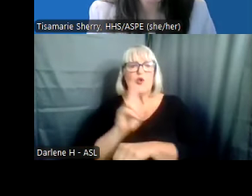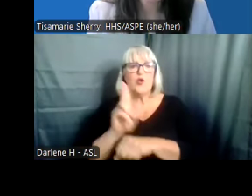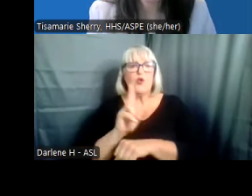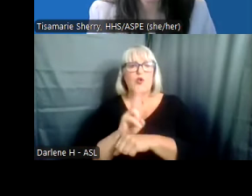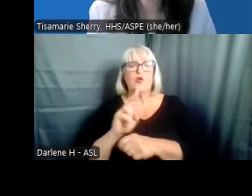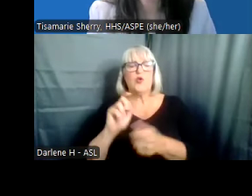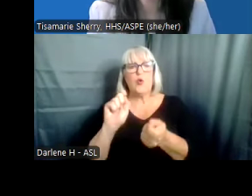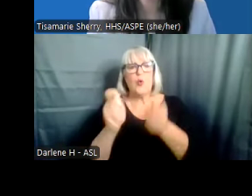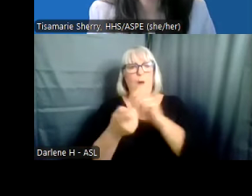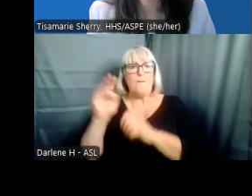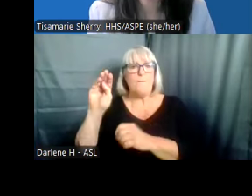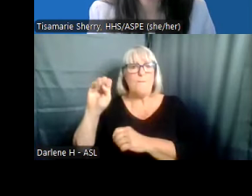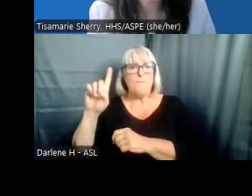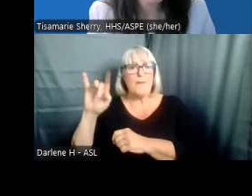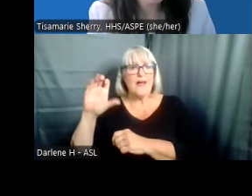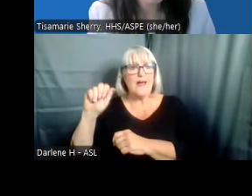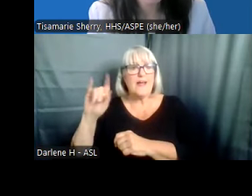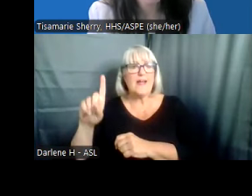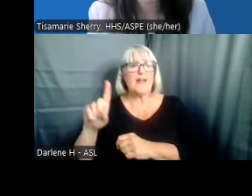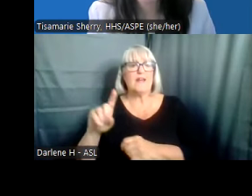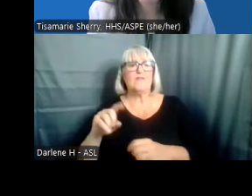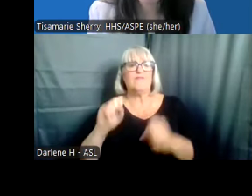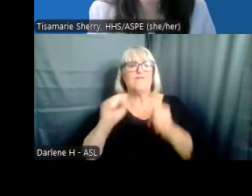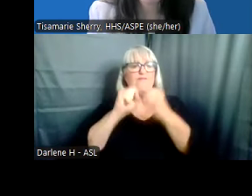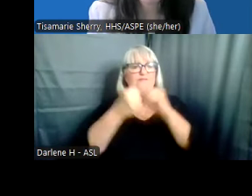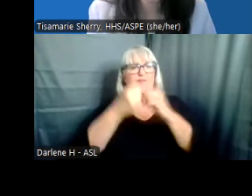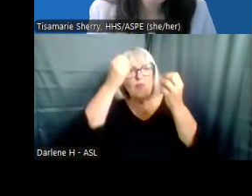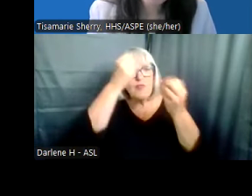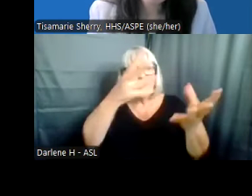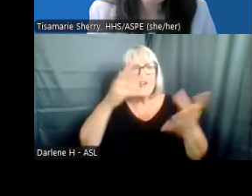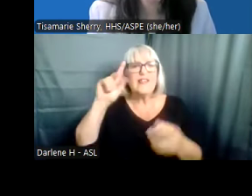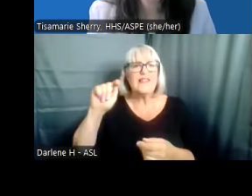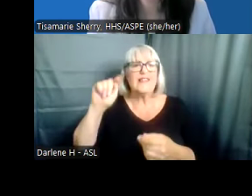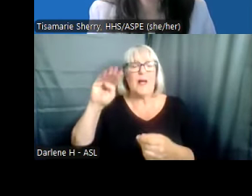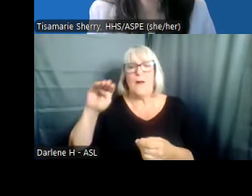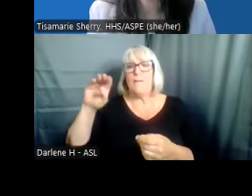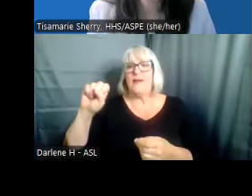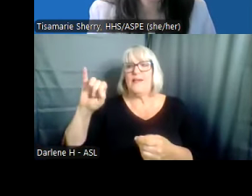HCBS are provided primarily by agencies or individuals and to identify which occupations